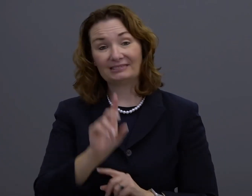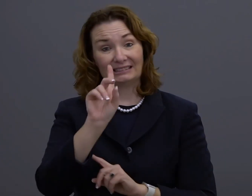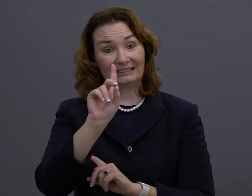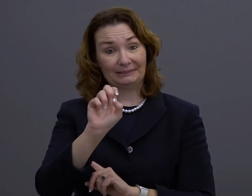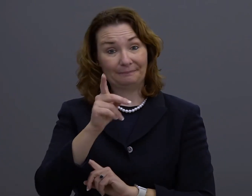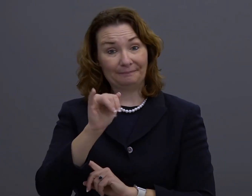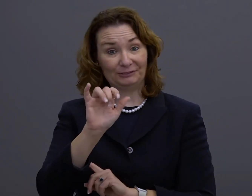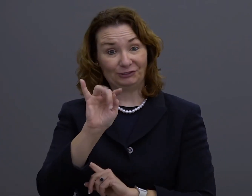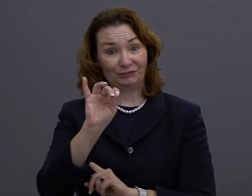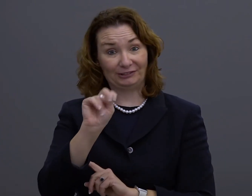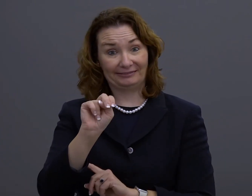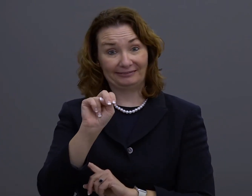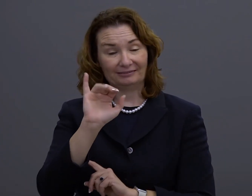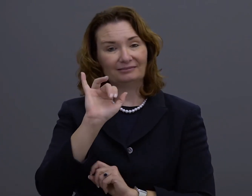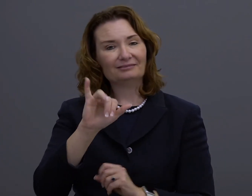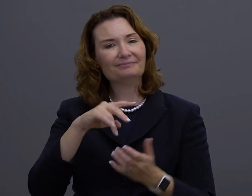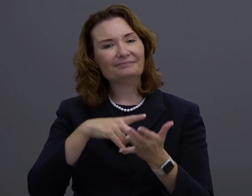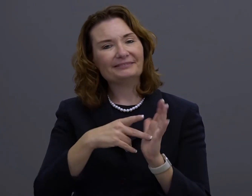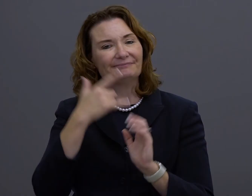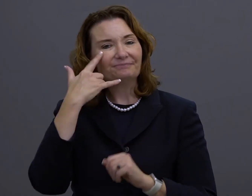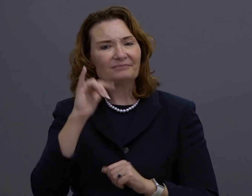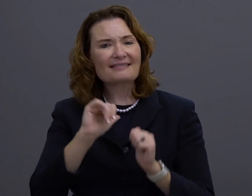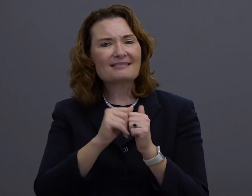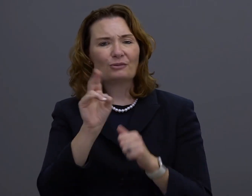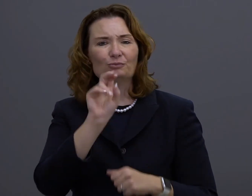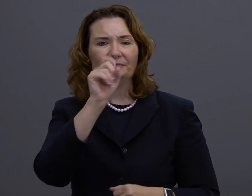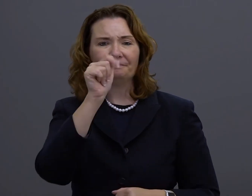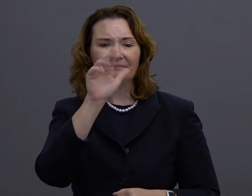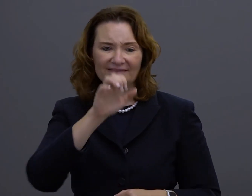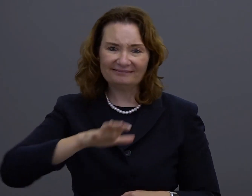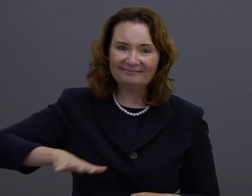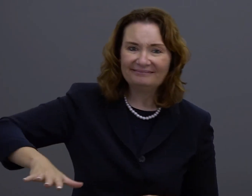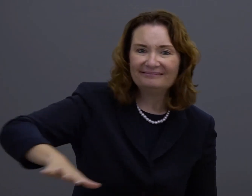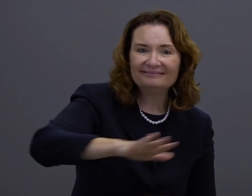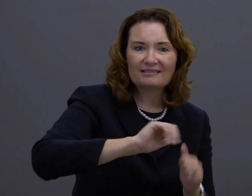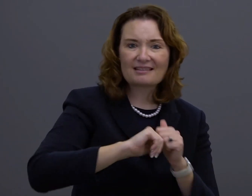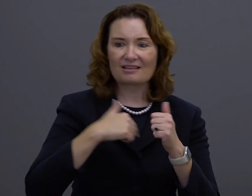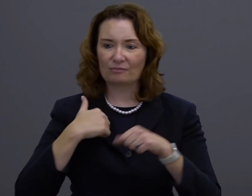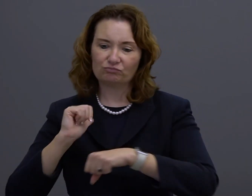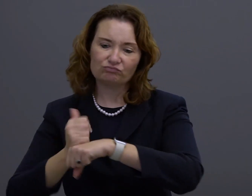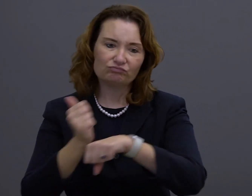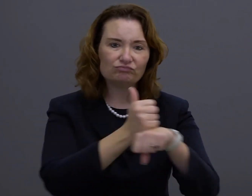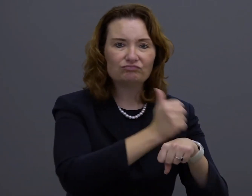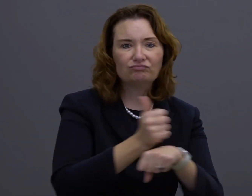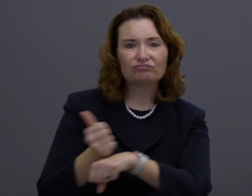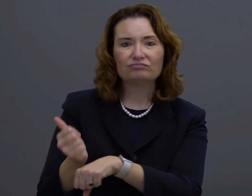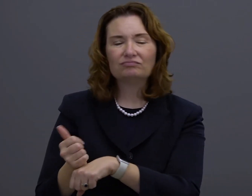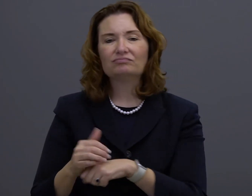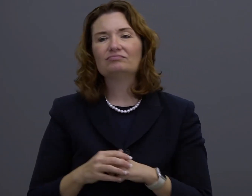Depiction is another theme that had emerged in this study. Depiction deals with the use of space,